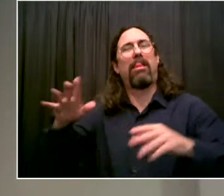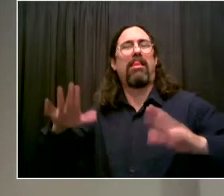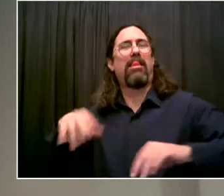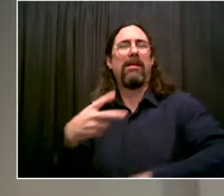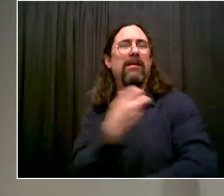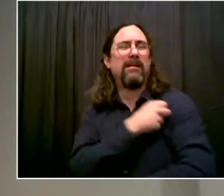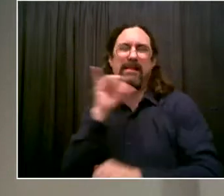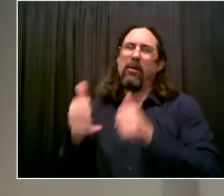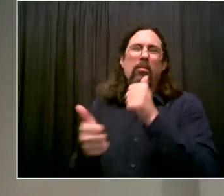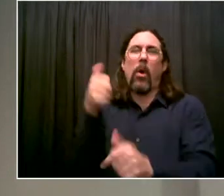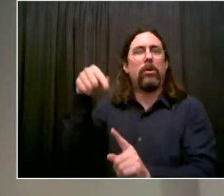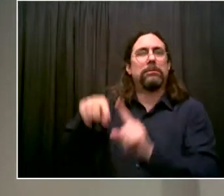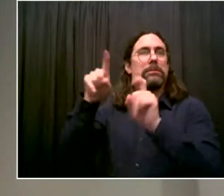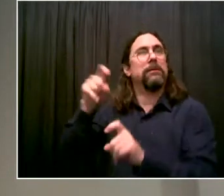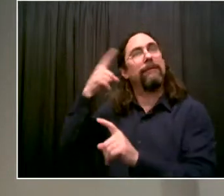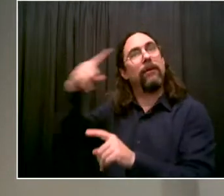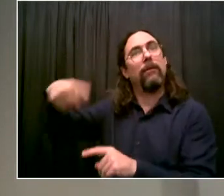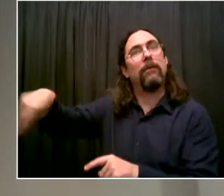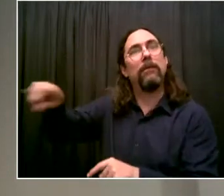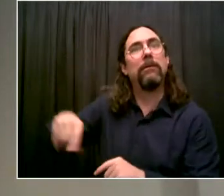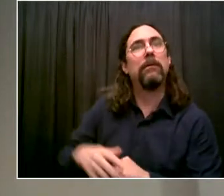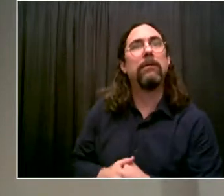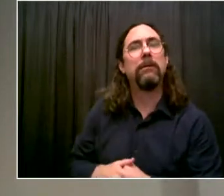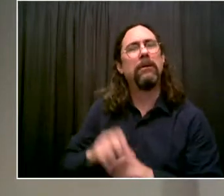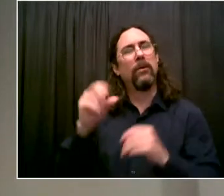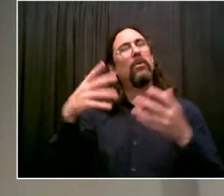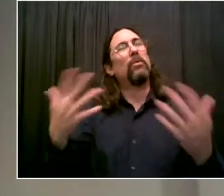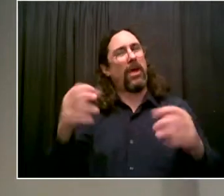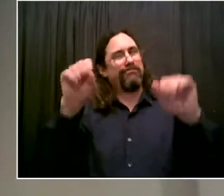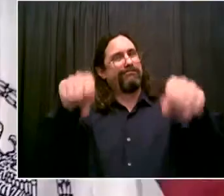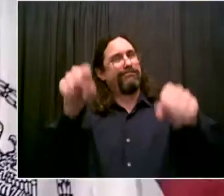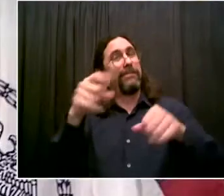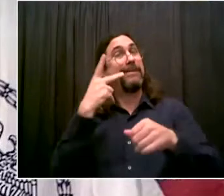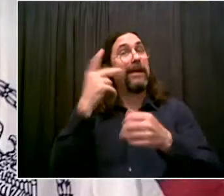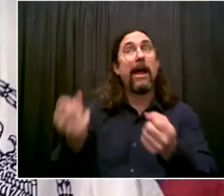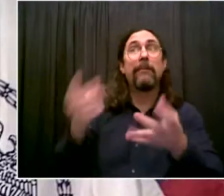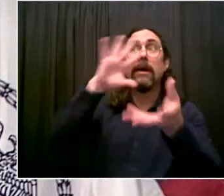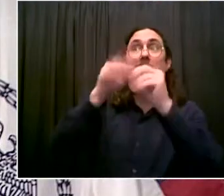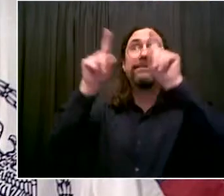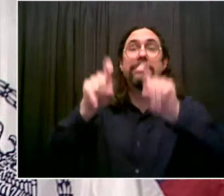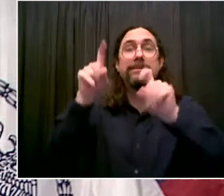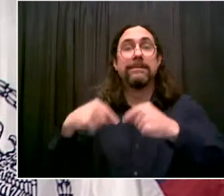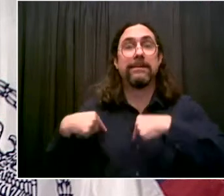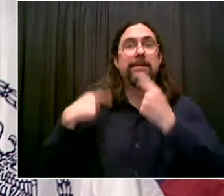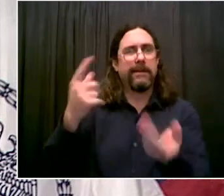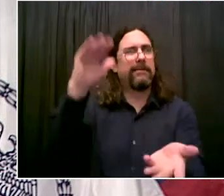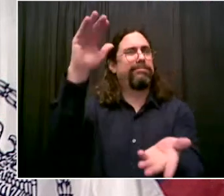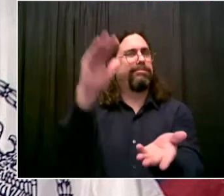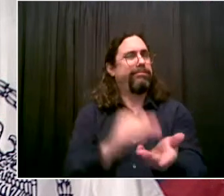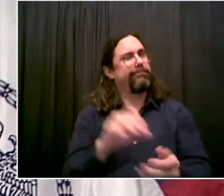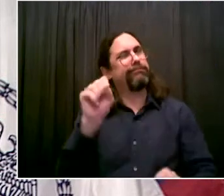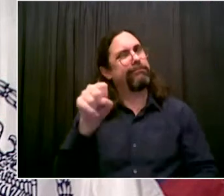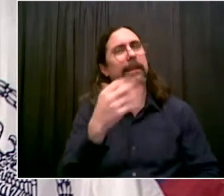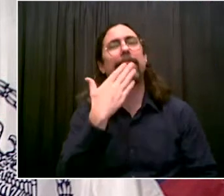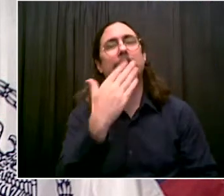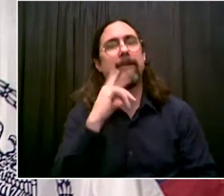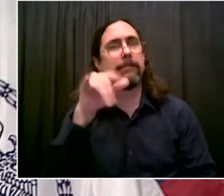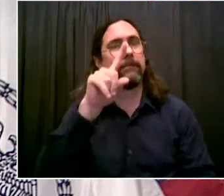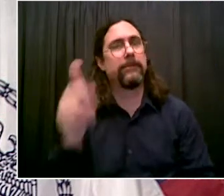SYMPTOMATIC. WE SEEING IT DECREASE BU T THAT IS VERY MUCH EXPECTED WITH THE HIGH LEVELS OF VACCINATION WE